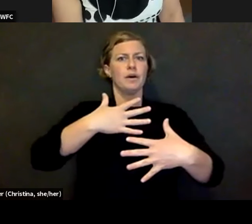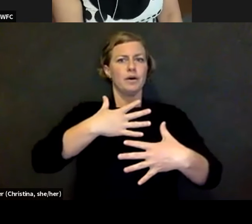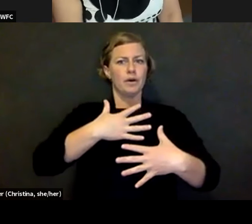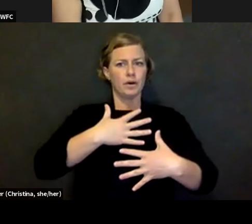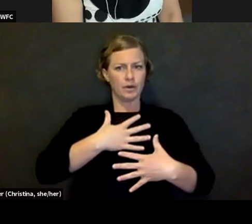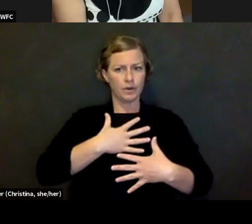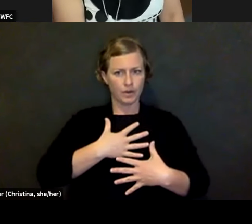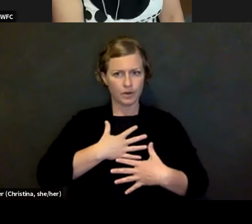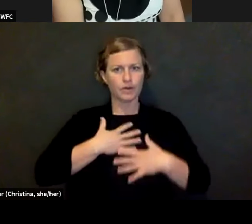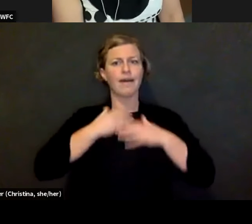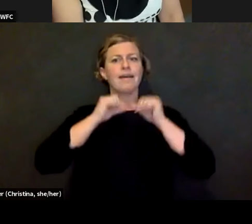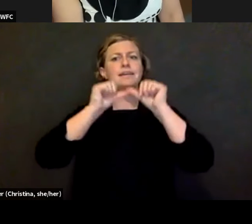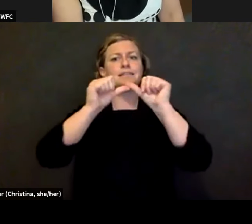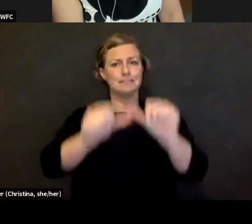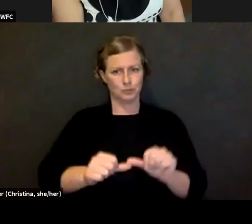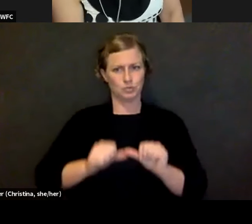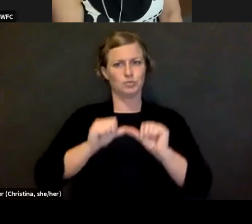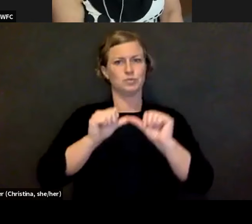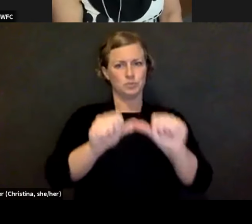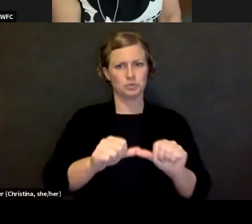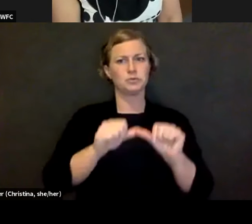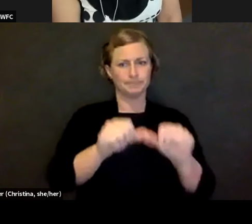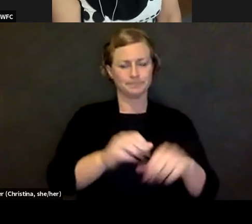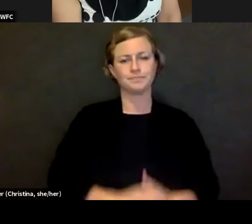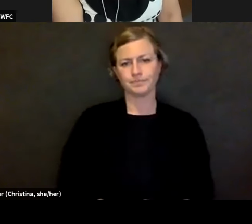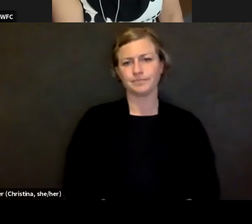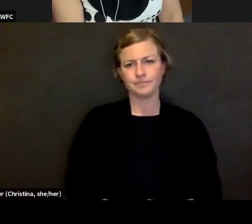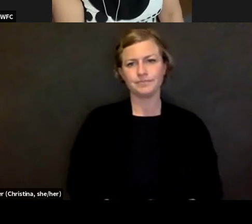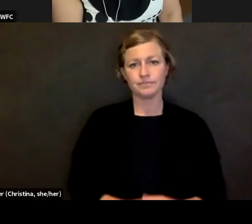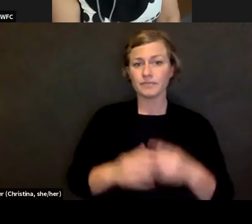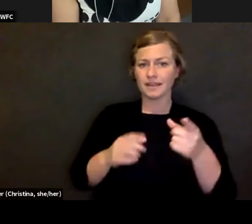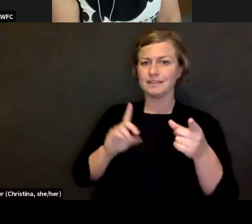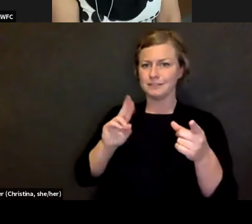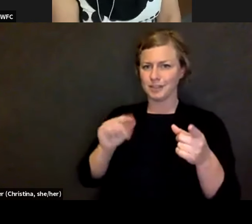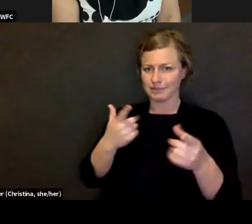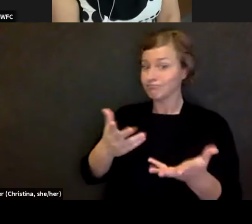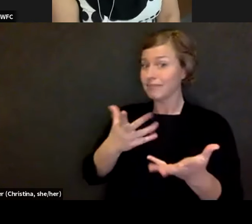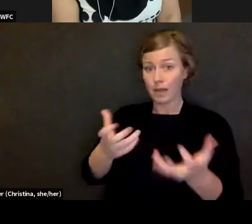there.